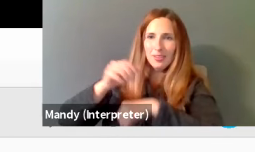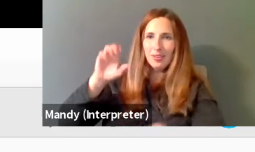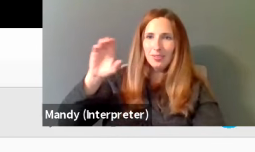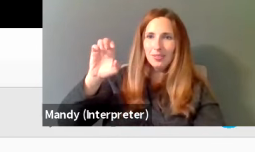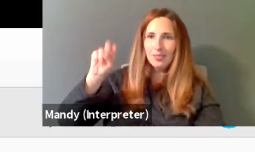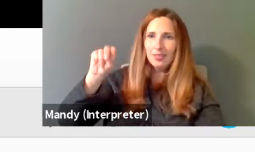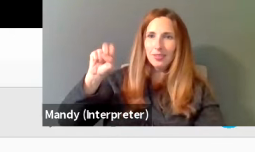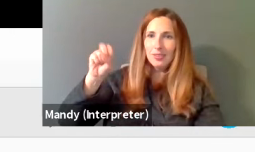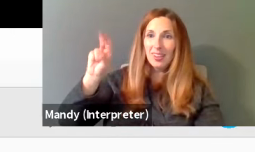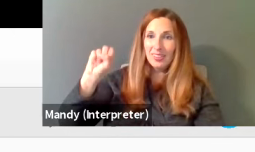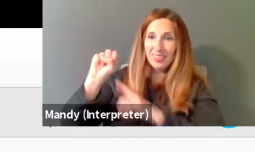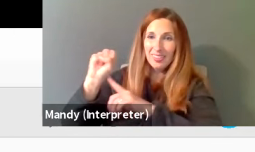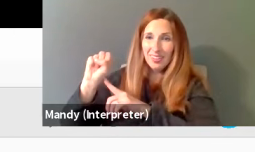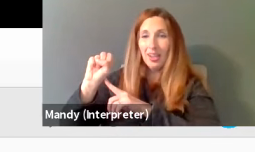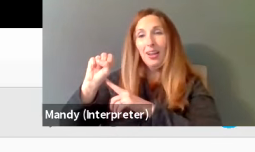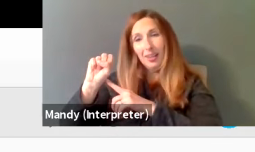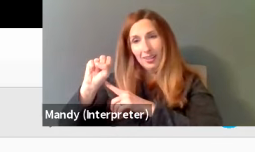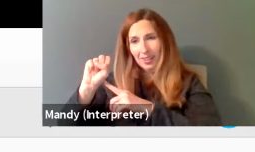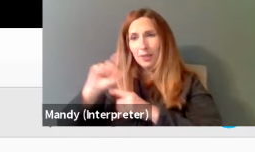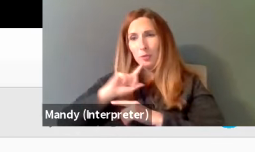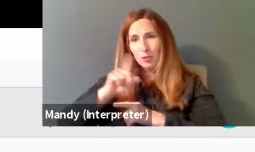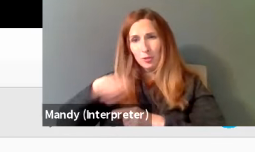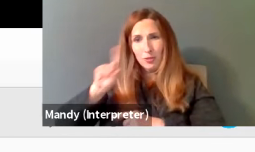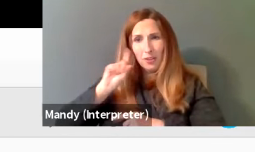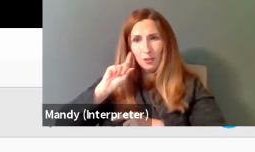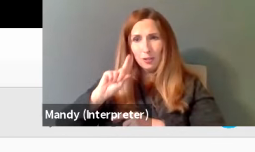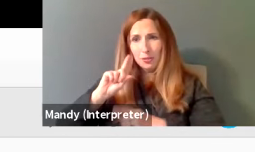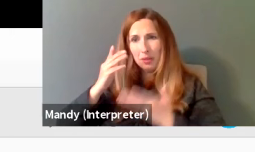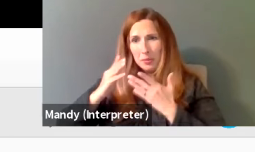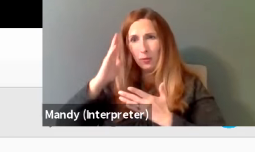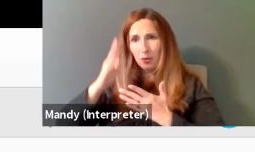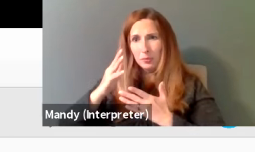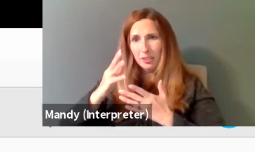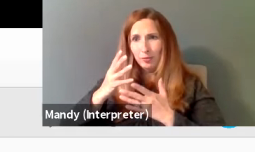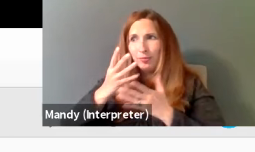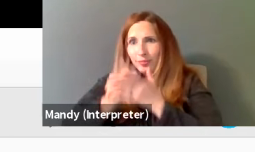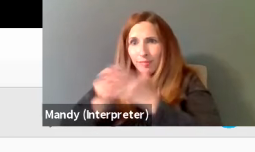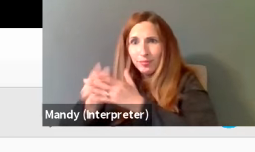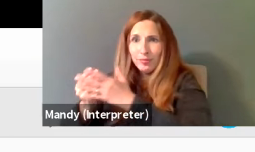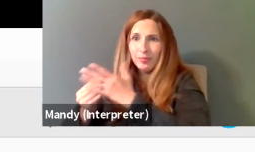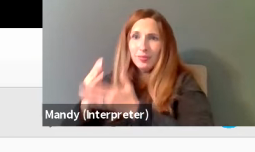It's a huge, huge, huge disservice to all of us.